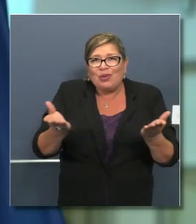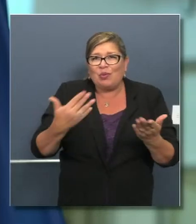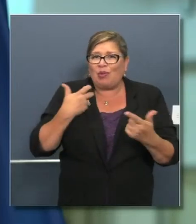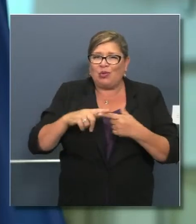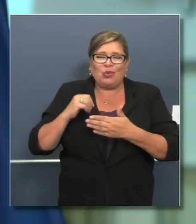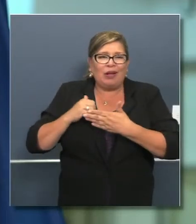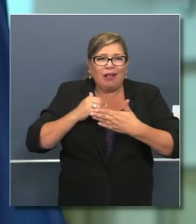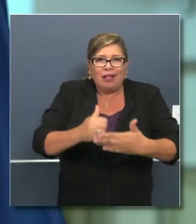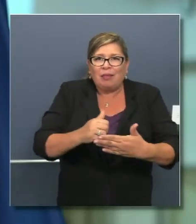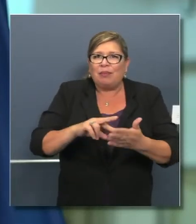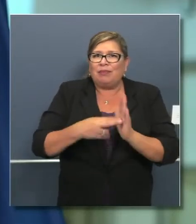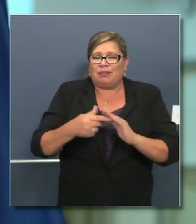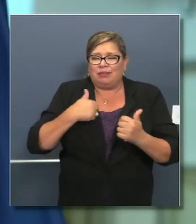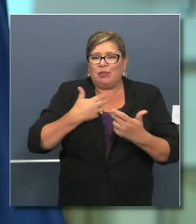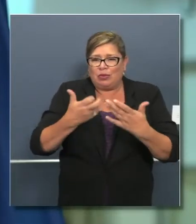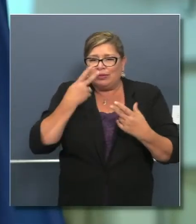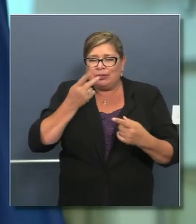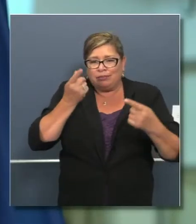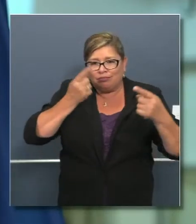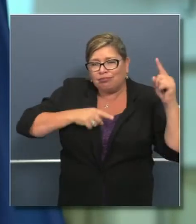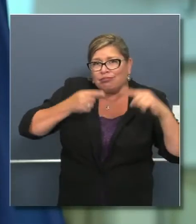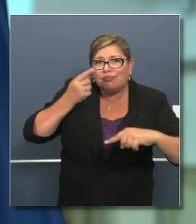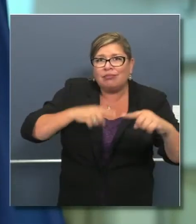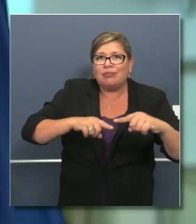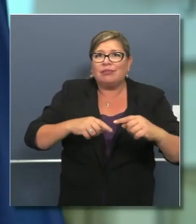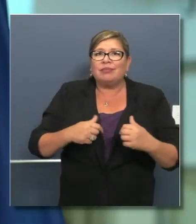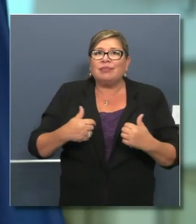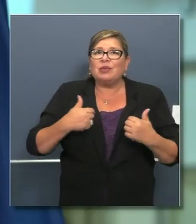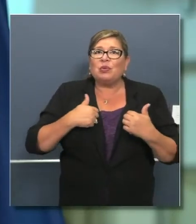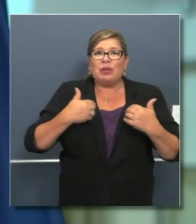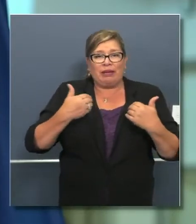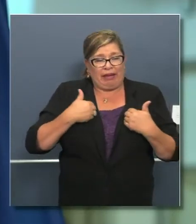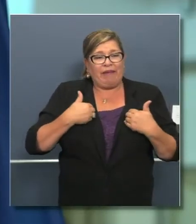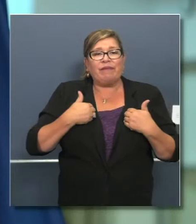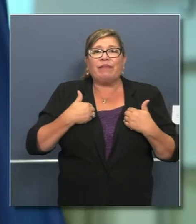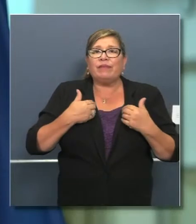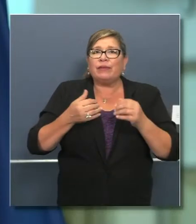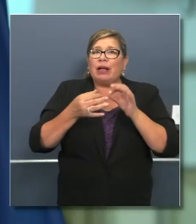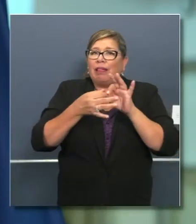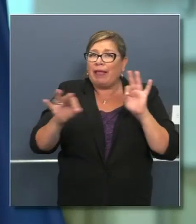we want to be collaborative we have language in that trailer bill encourage you to take a look at